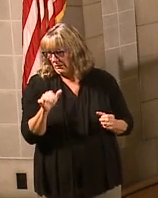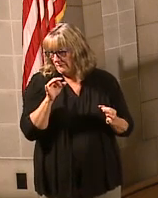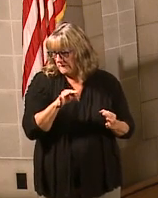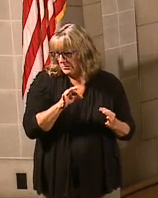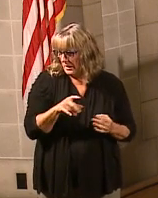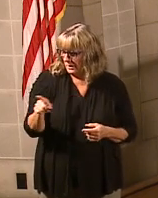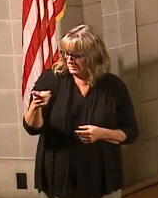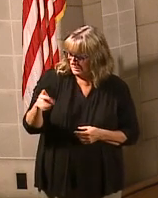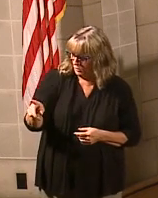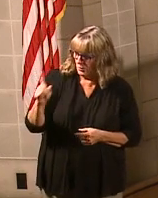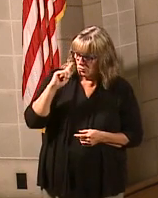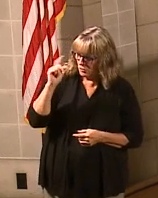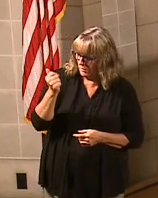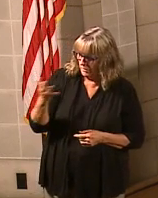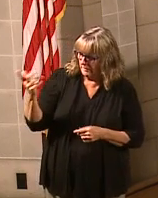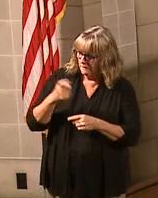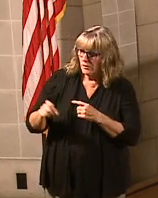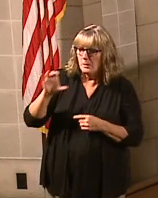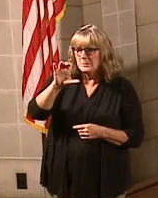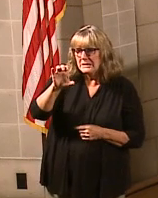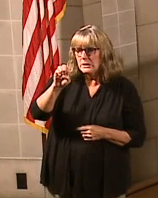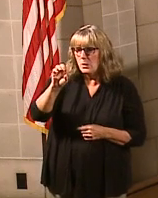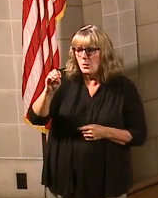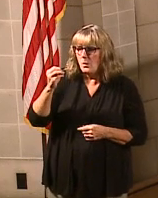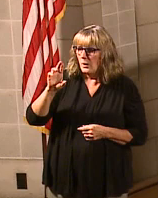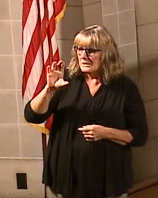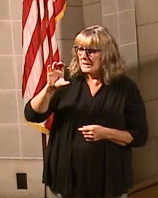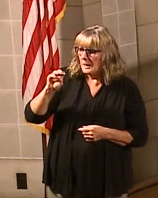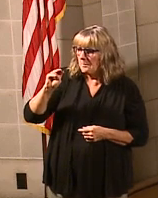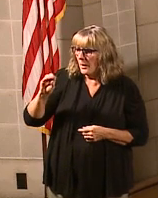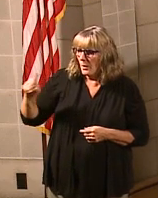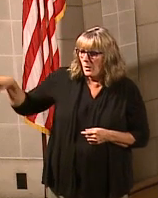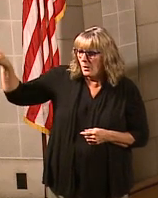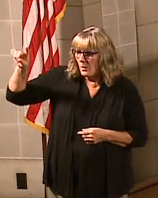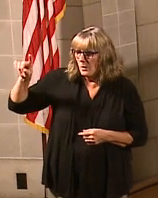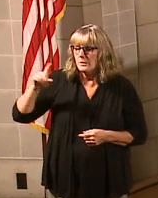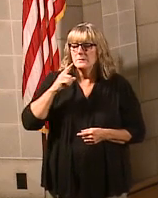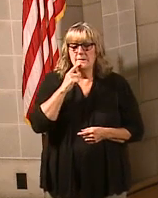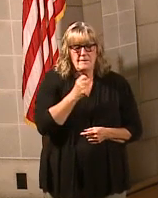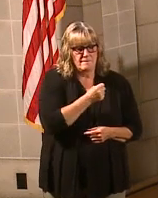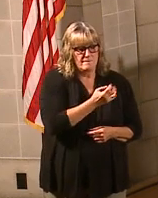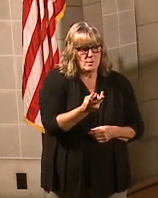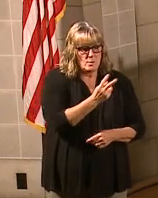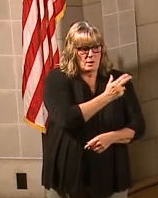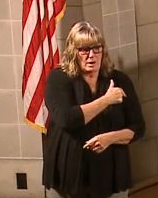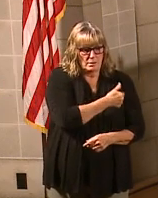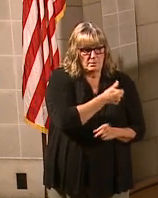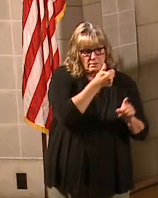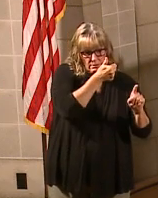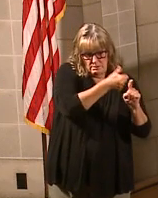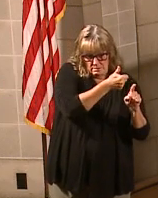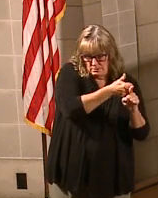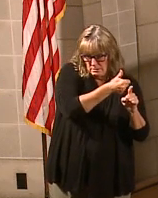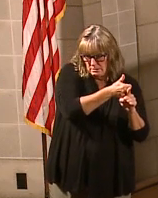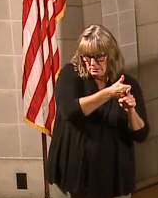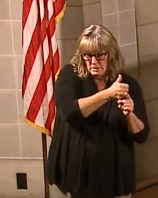TRAINED. I DON'T KNOW THAT AFTER ONE WEEK WE HAVE GOTTEN ANY FEEDBACK BUT